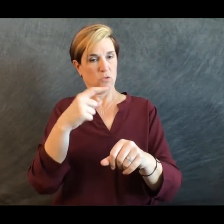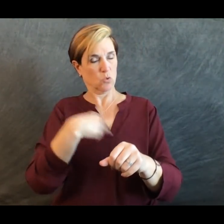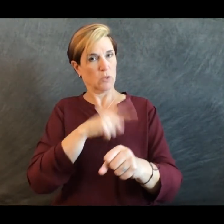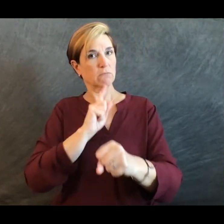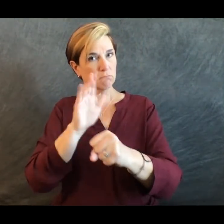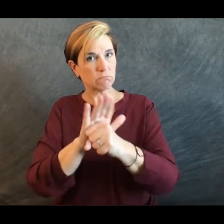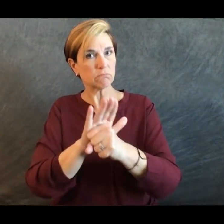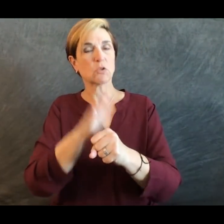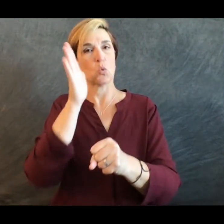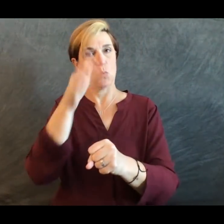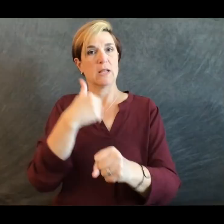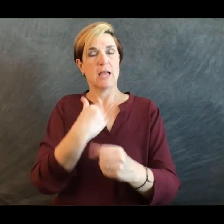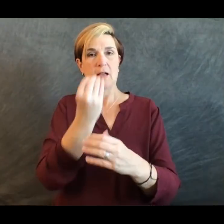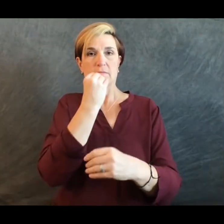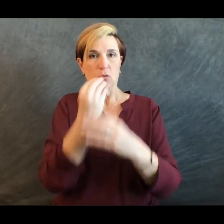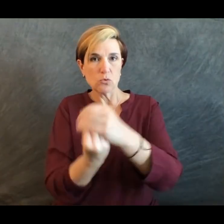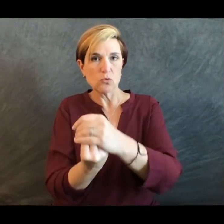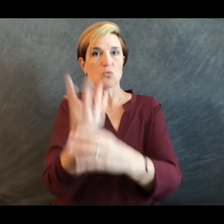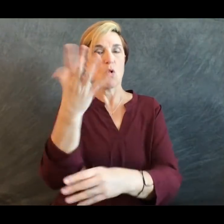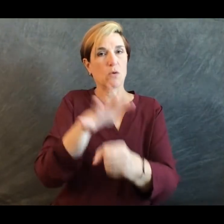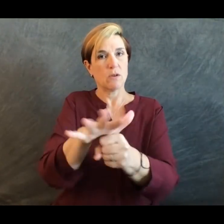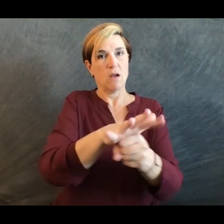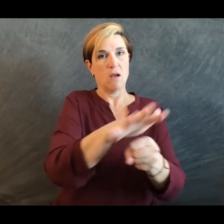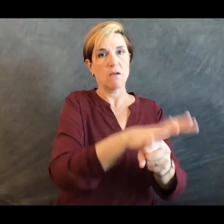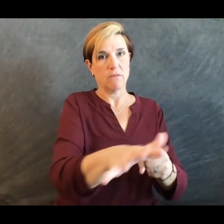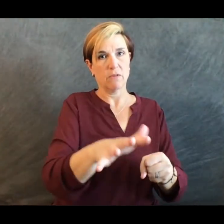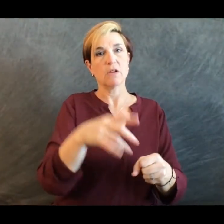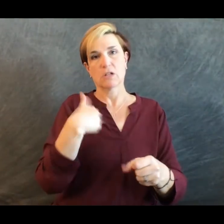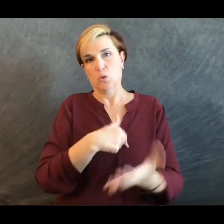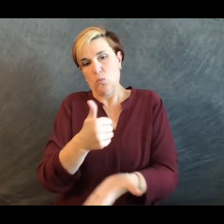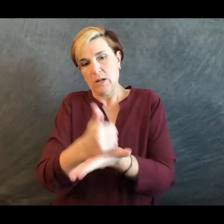begins with our farmers cattlemen ranchers and producers so we're going to